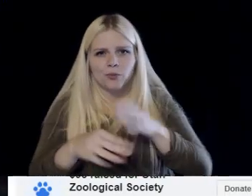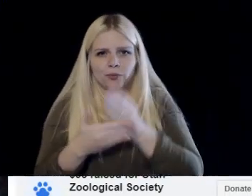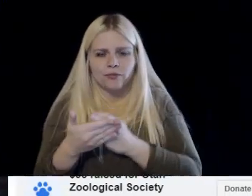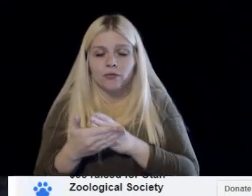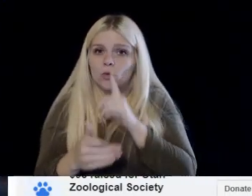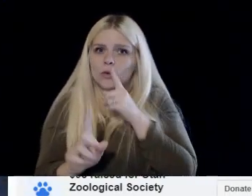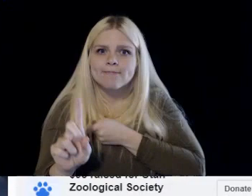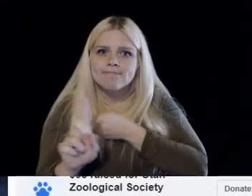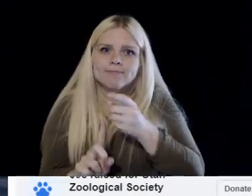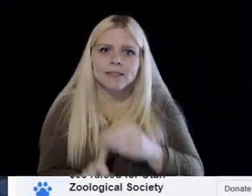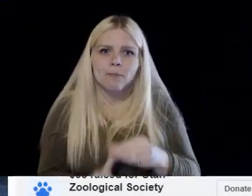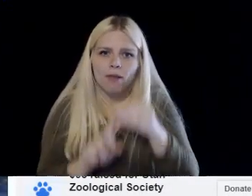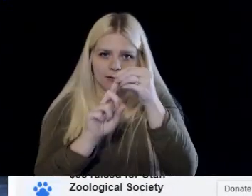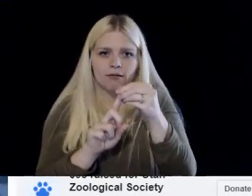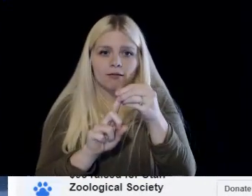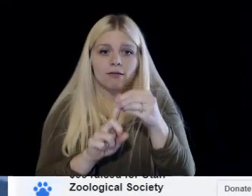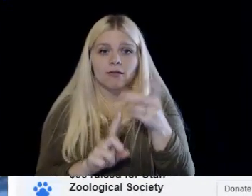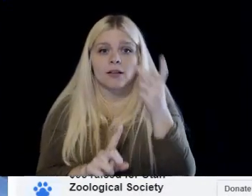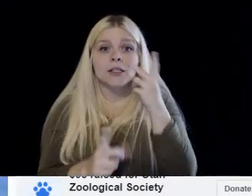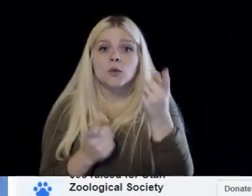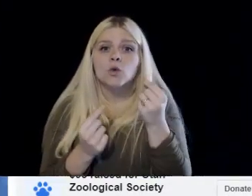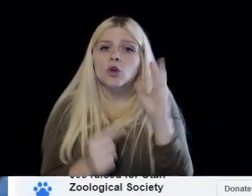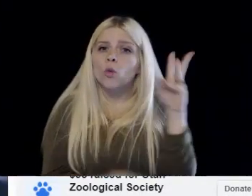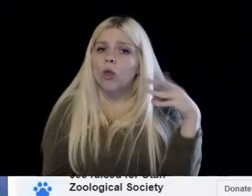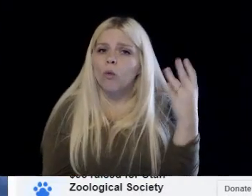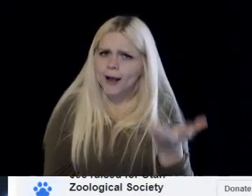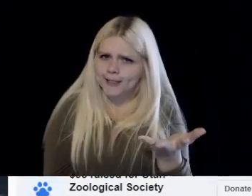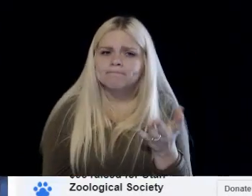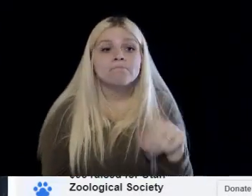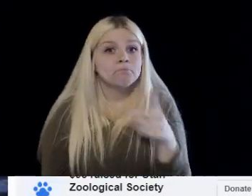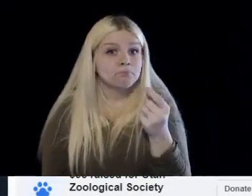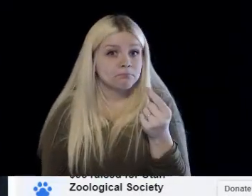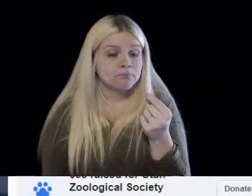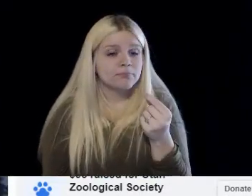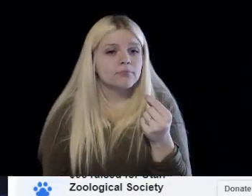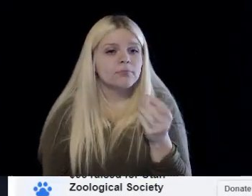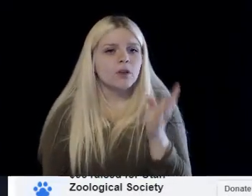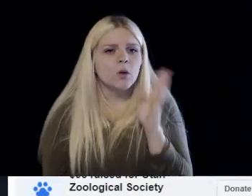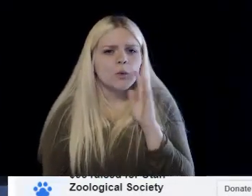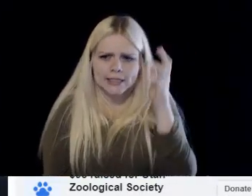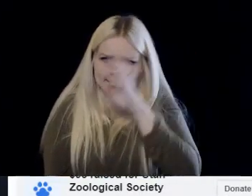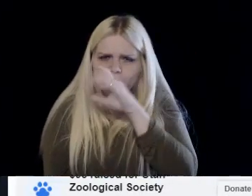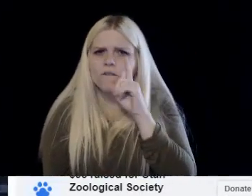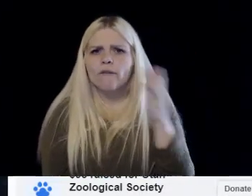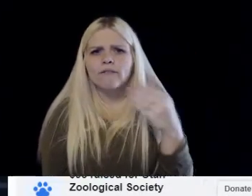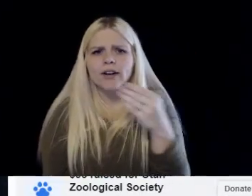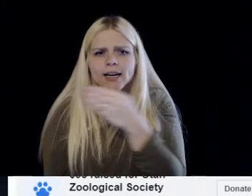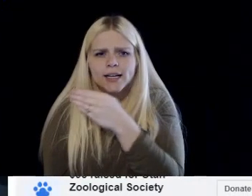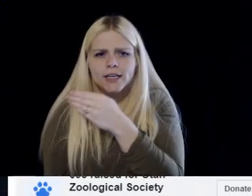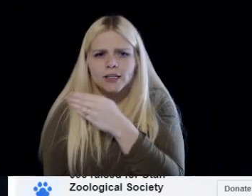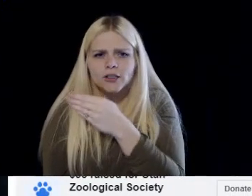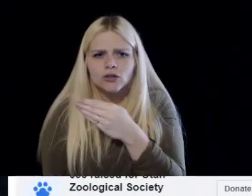So, if you think about what these guys do in the wild, they're gonna be looking for fish. So fish are not necessarily at the top of the water.